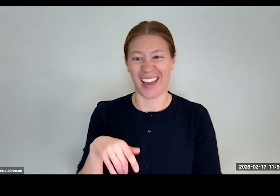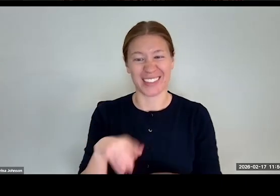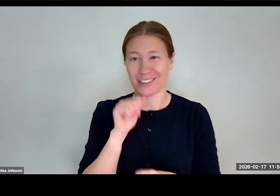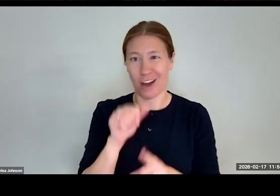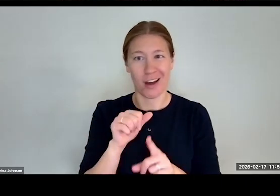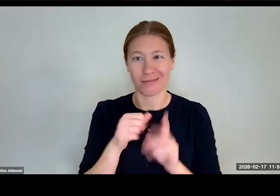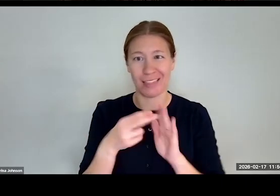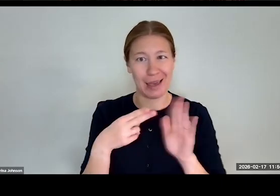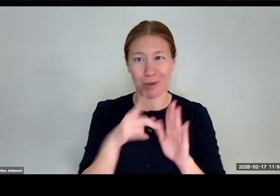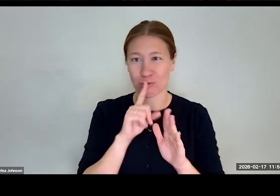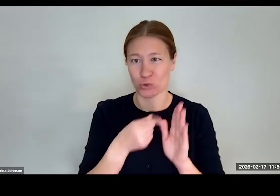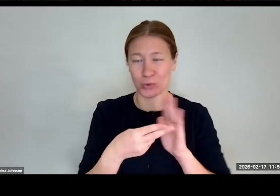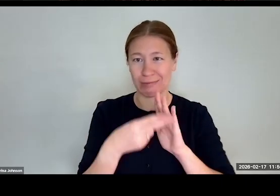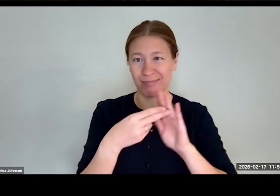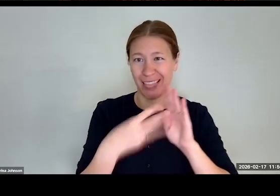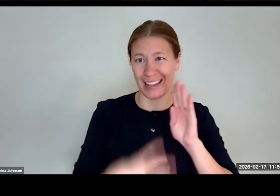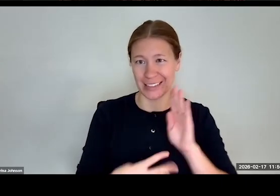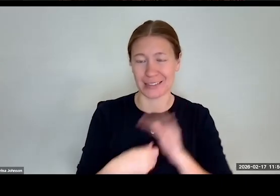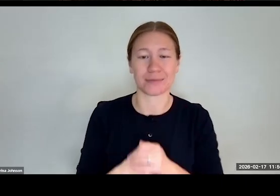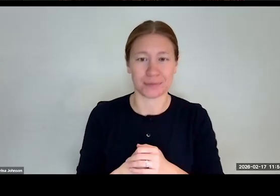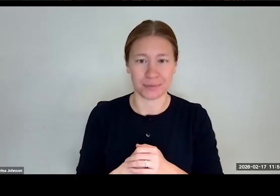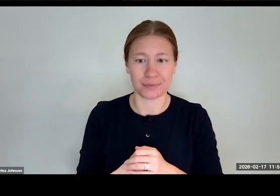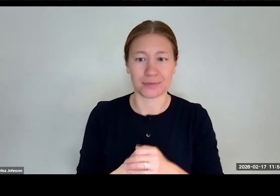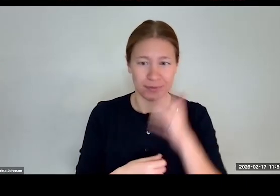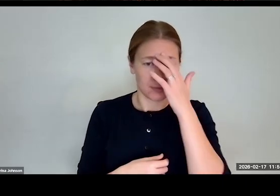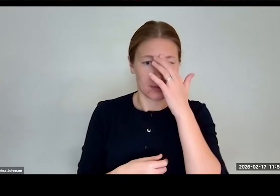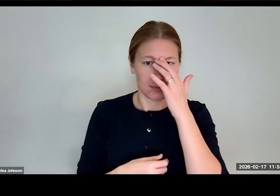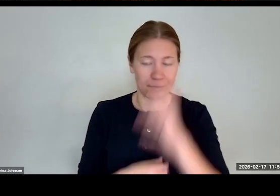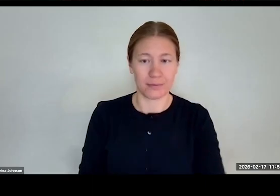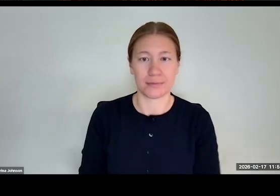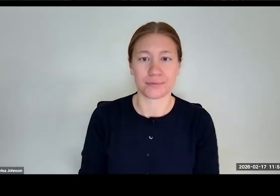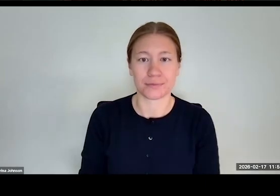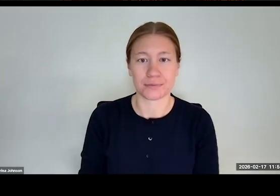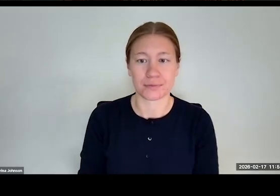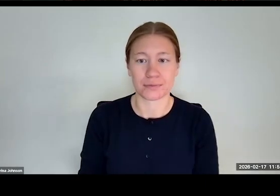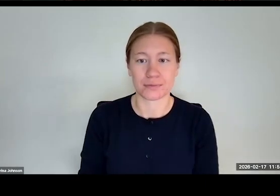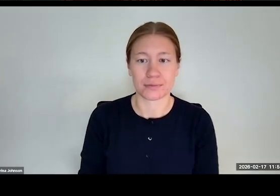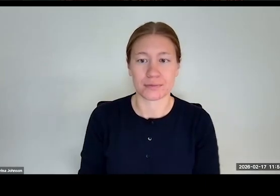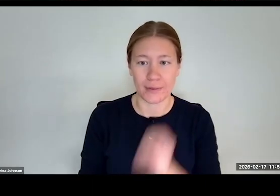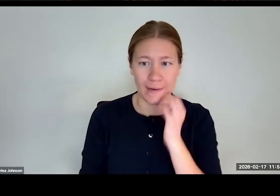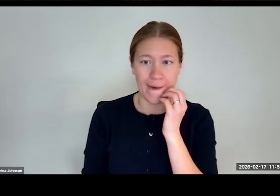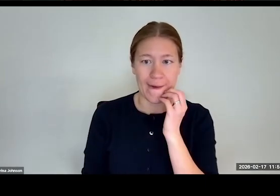list like that. That is not part of my list. That, okay, perfect.